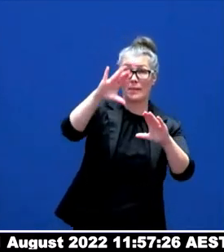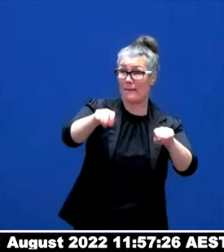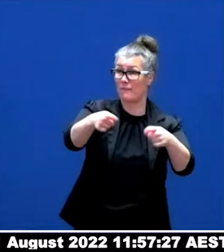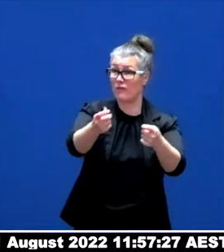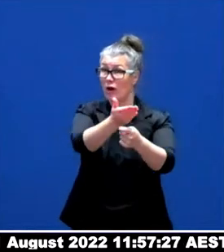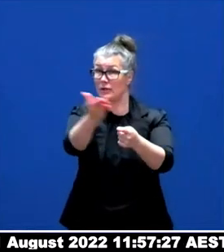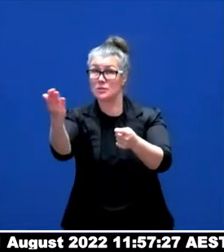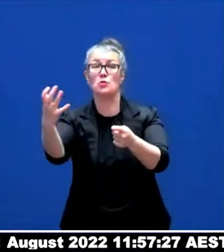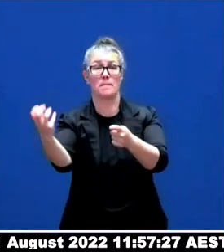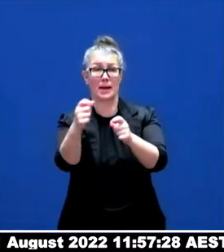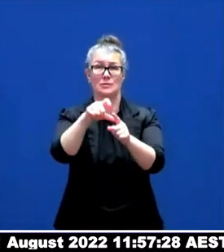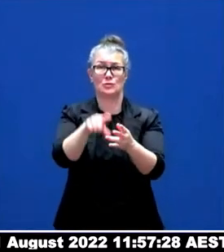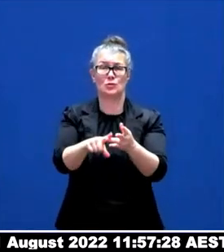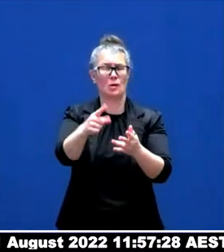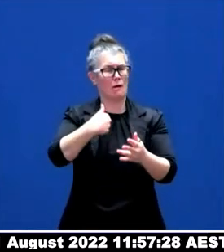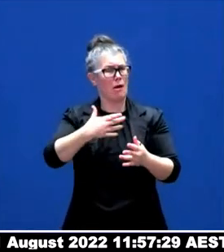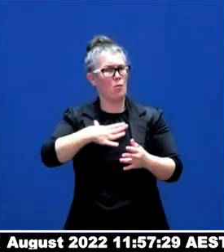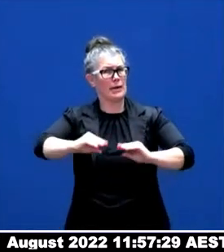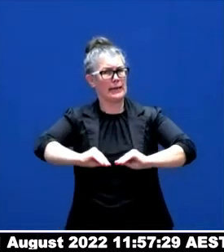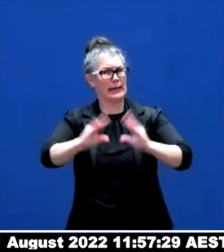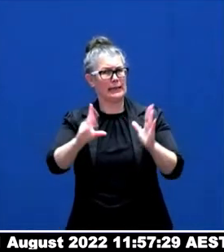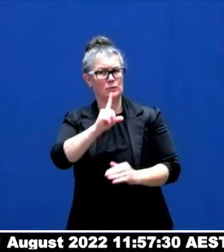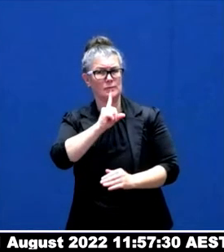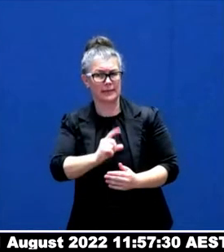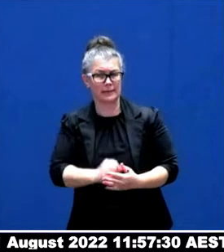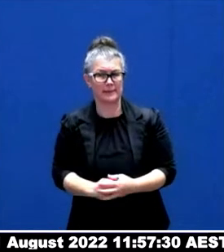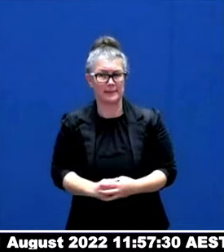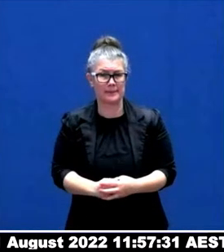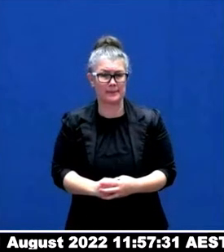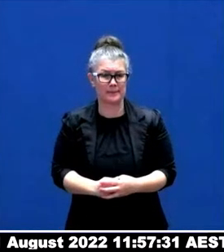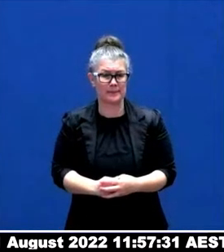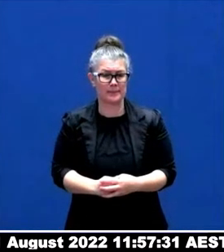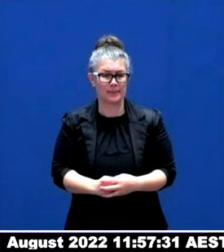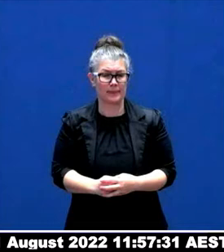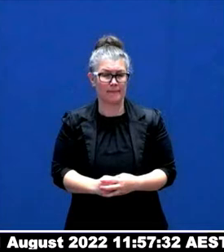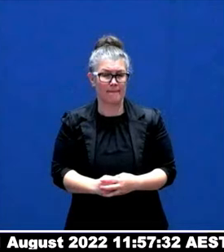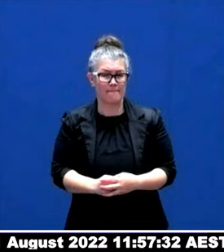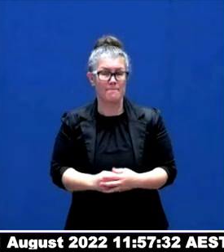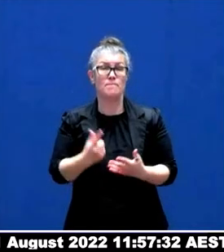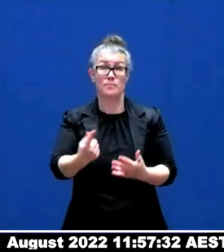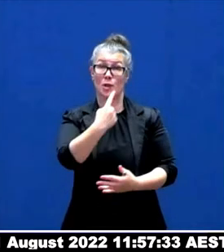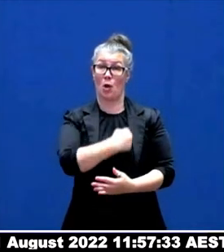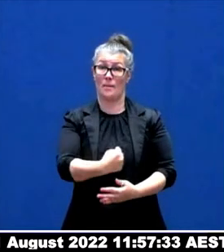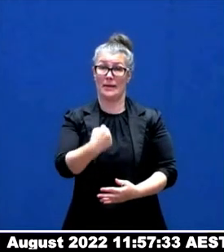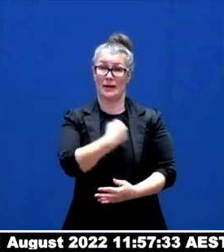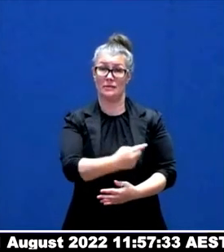I just want to be clear, are you saying there that the obligation on reasonable adjustments